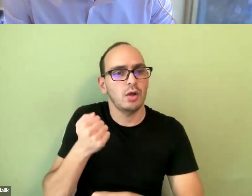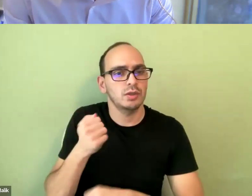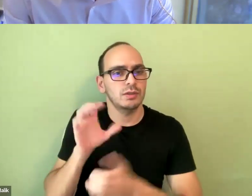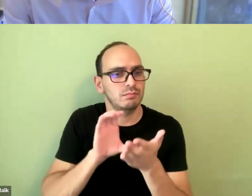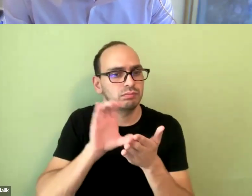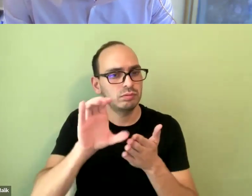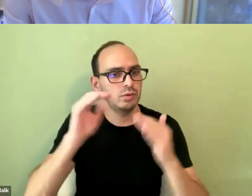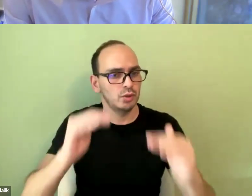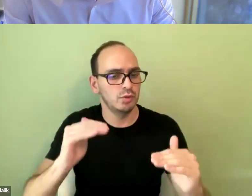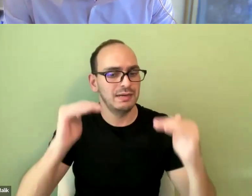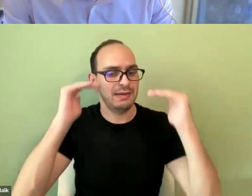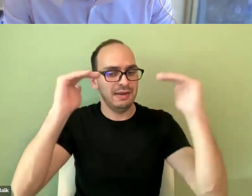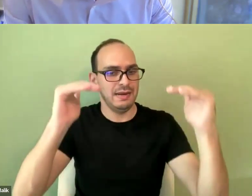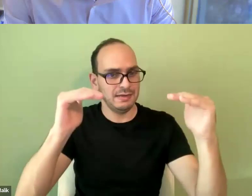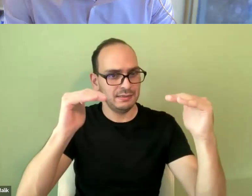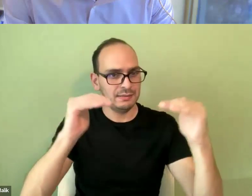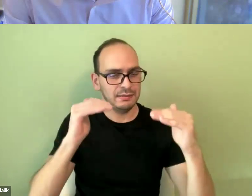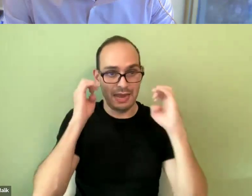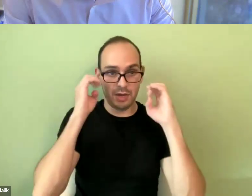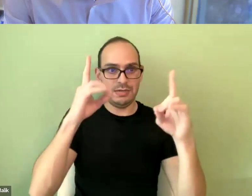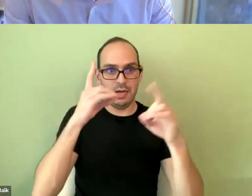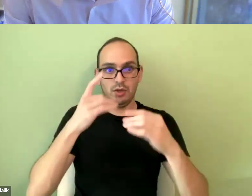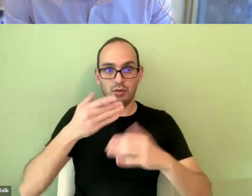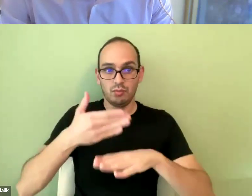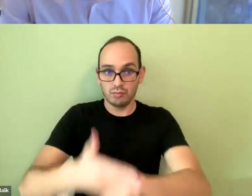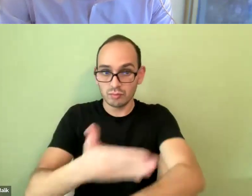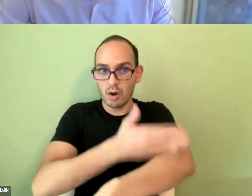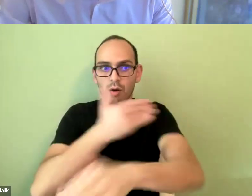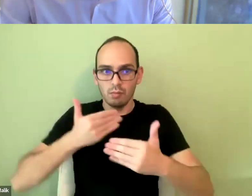enhance their educational progress and potential for attainment is